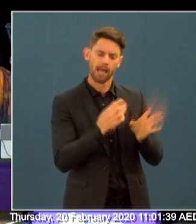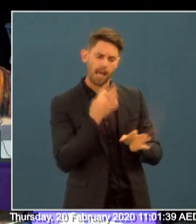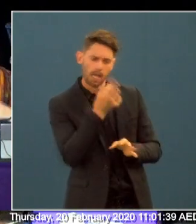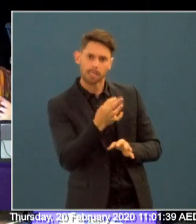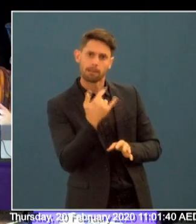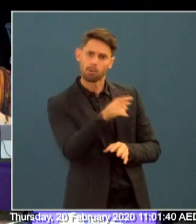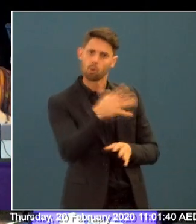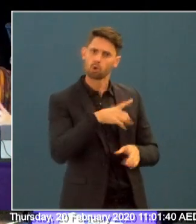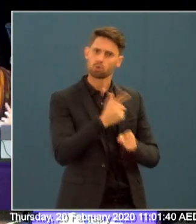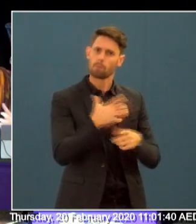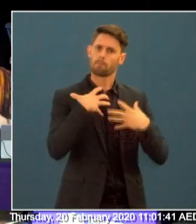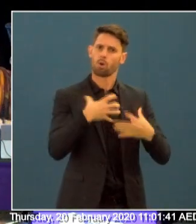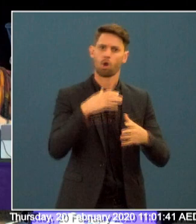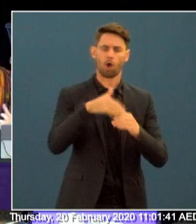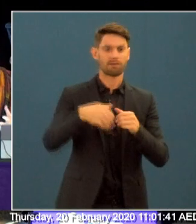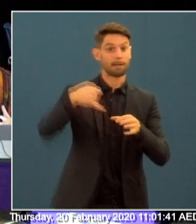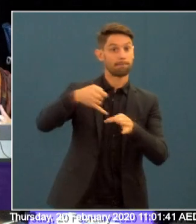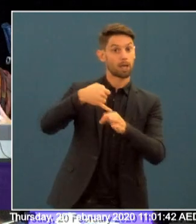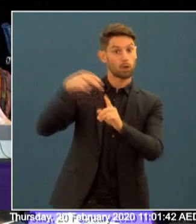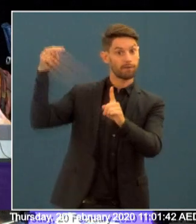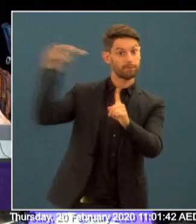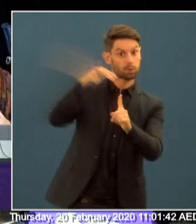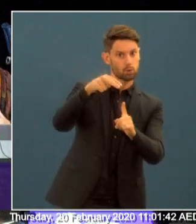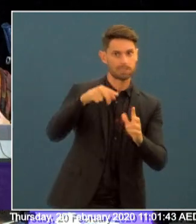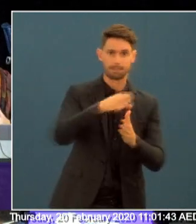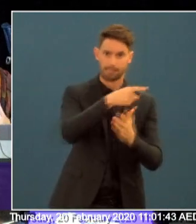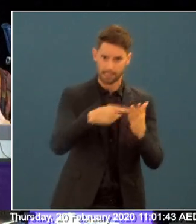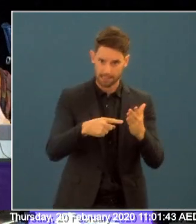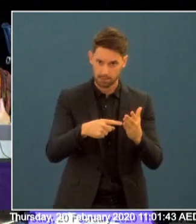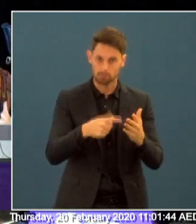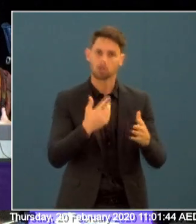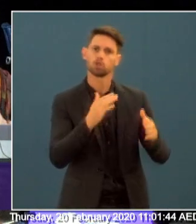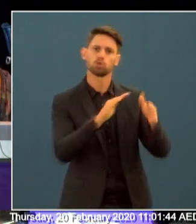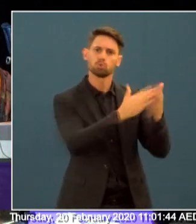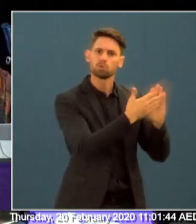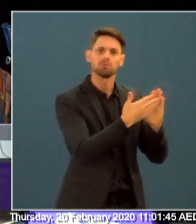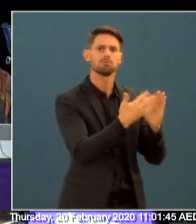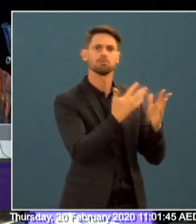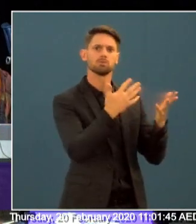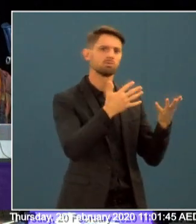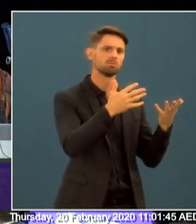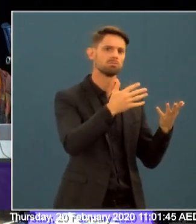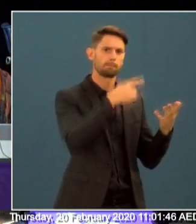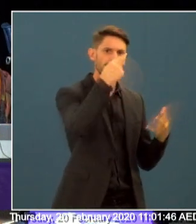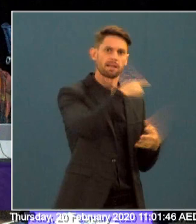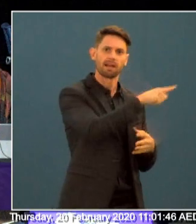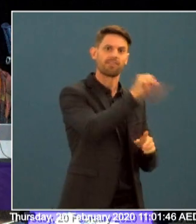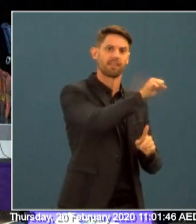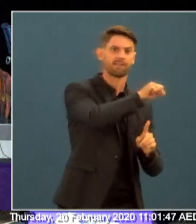And you, obviously, see the two connected, but I think it's really very important from your point of view, isn't it?